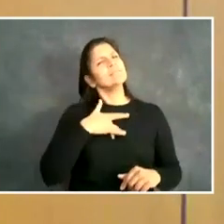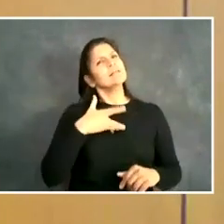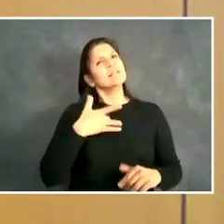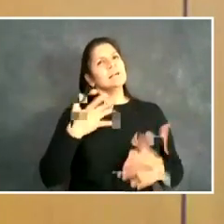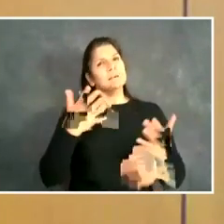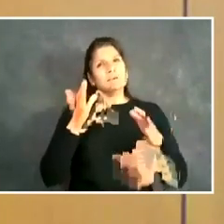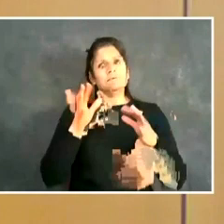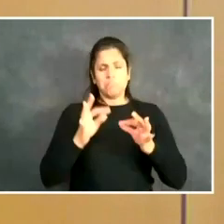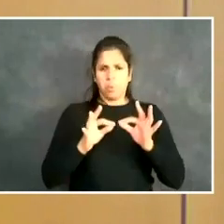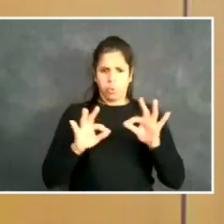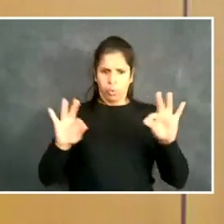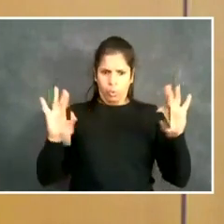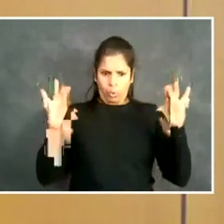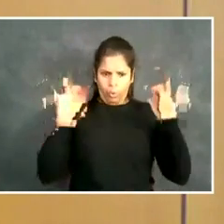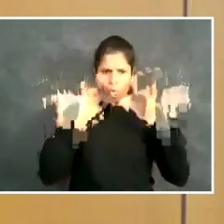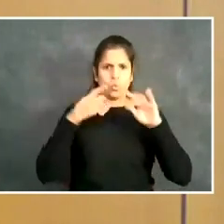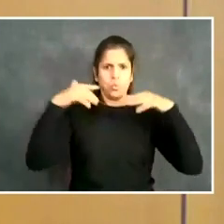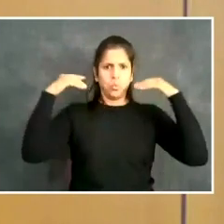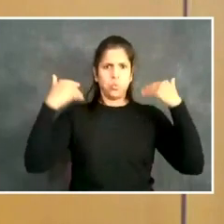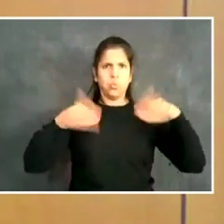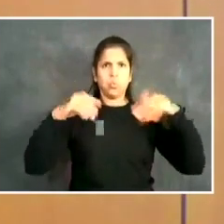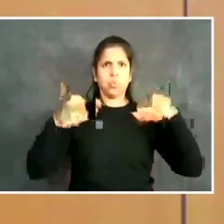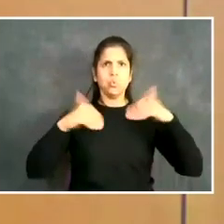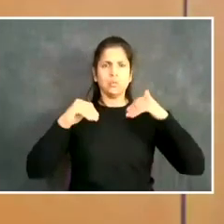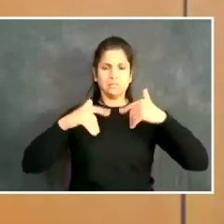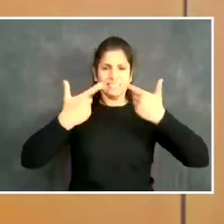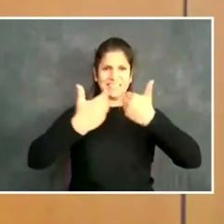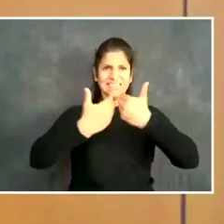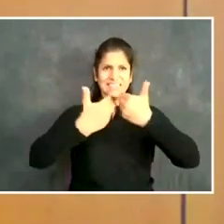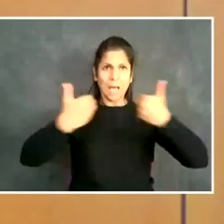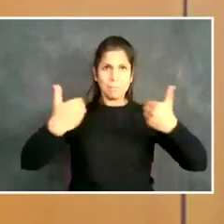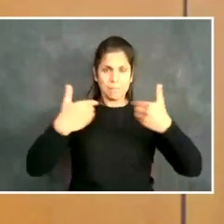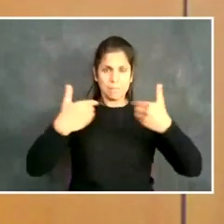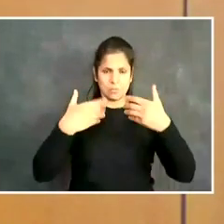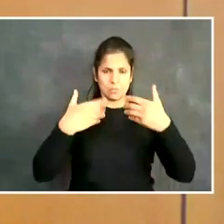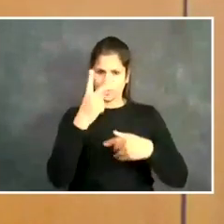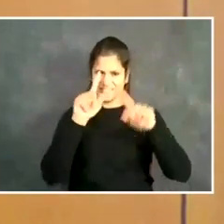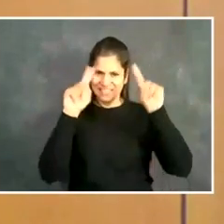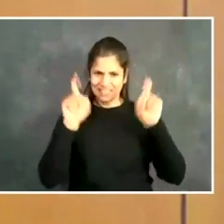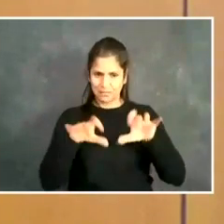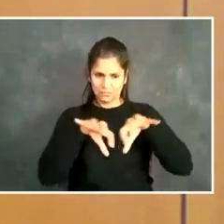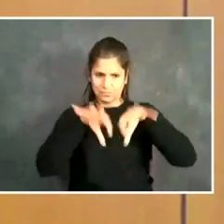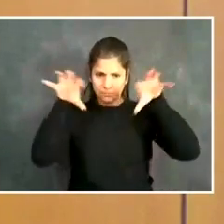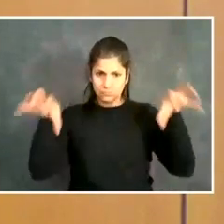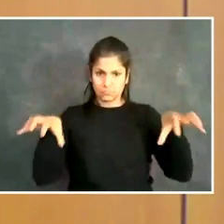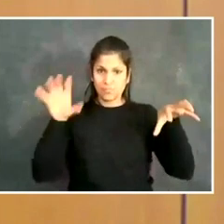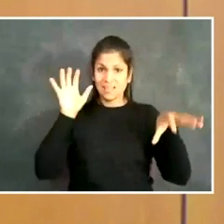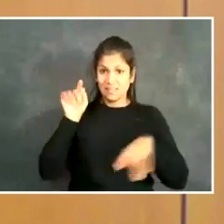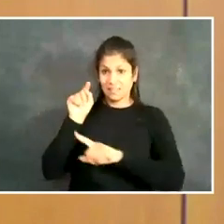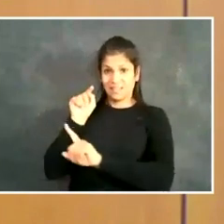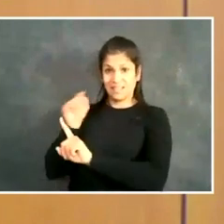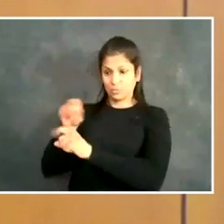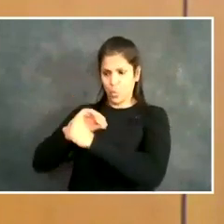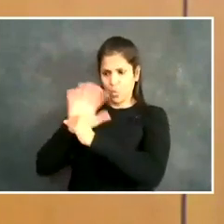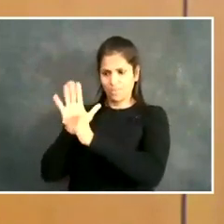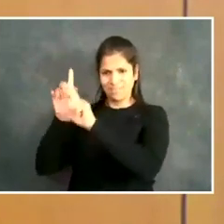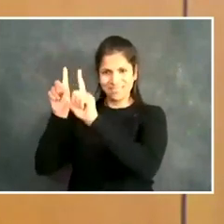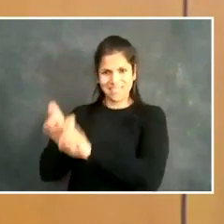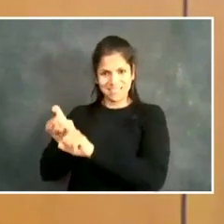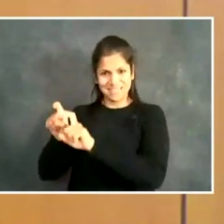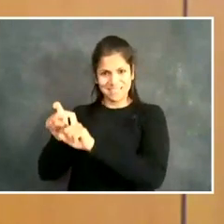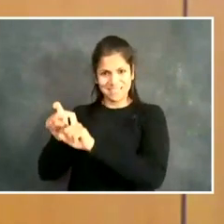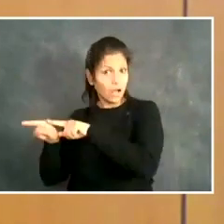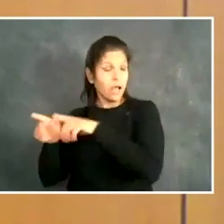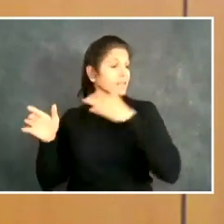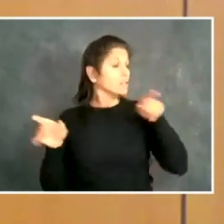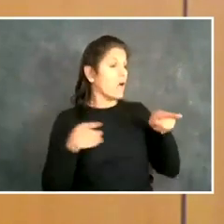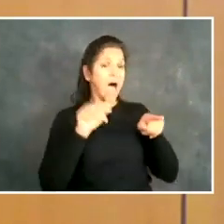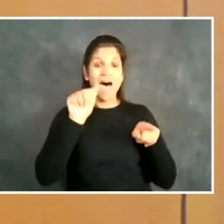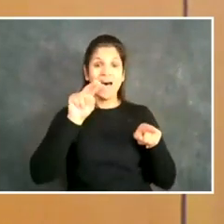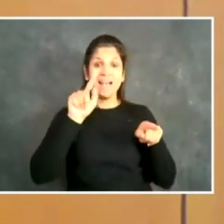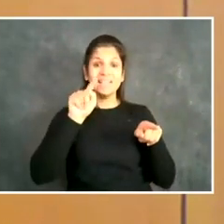I WILL ADD THAT IT'S IMPORTANT